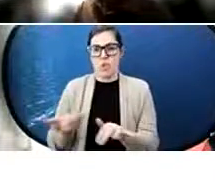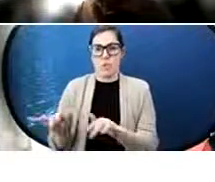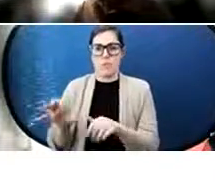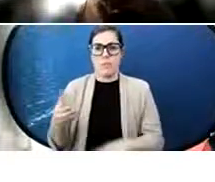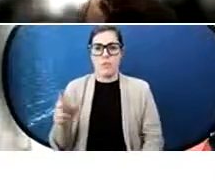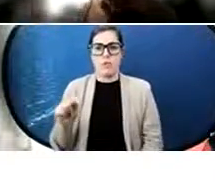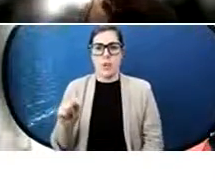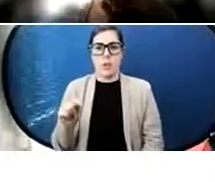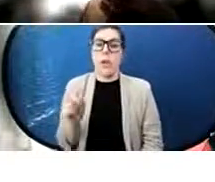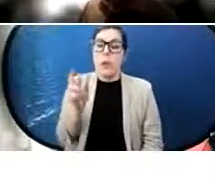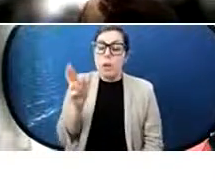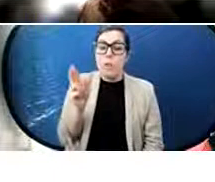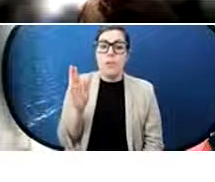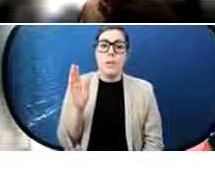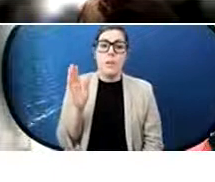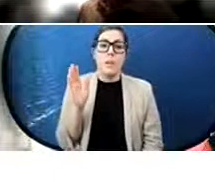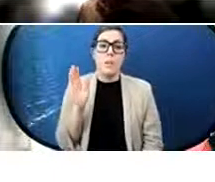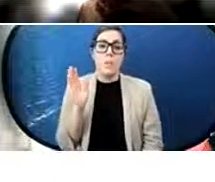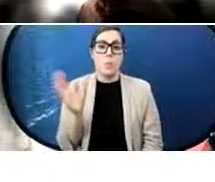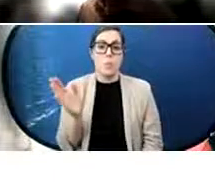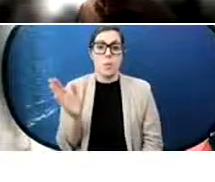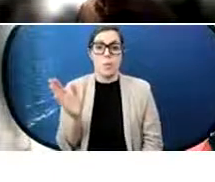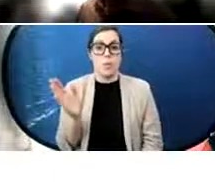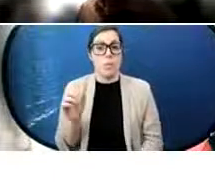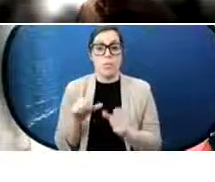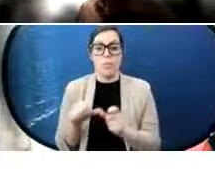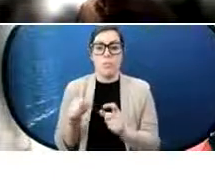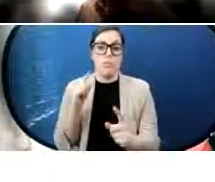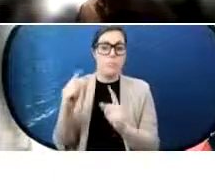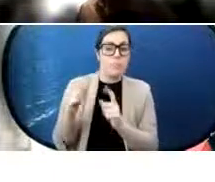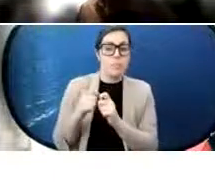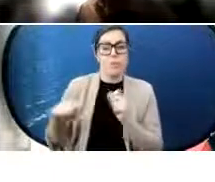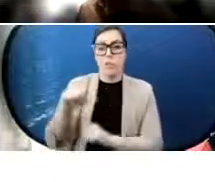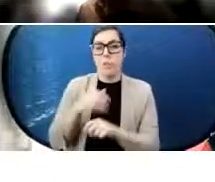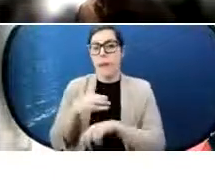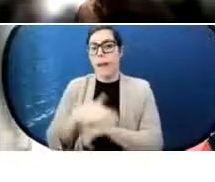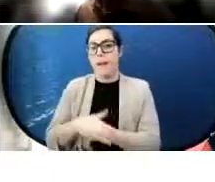we'll continue corresponding after this, that this won't be the last of it so if you have any